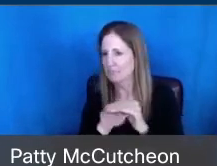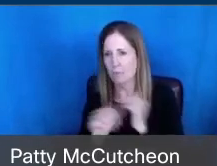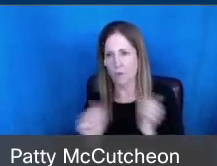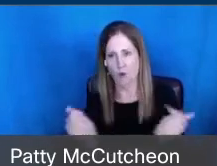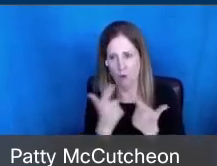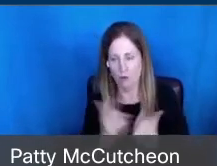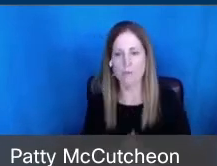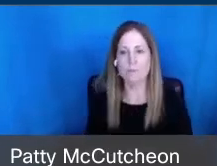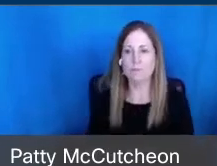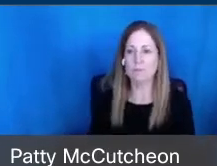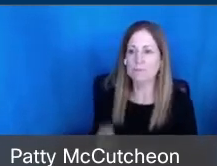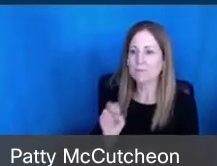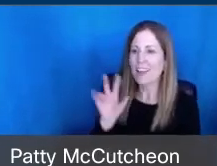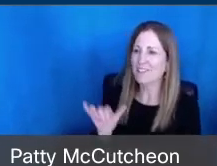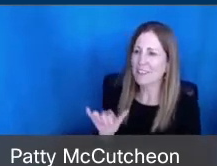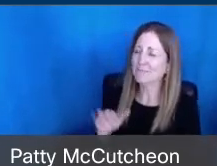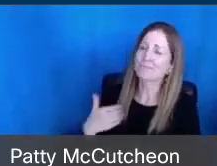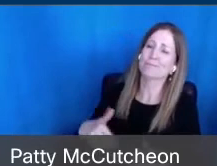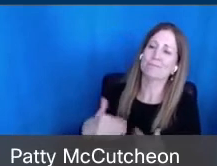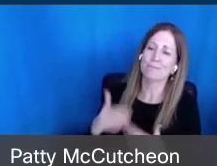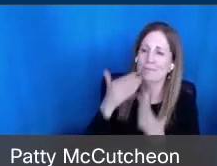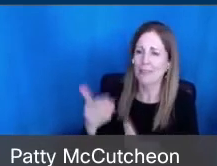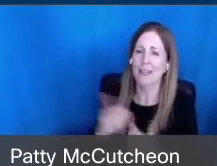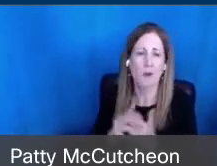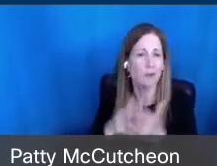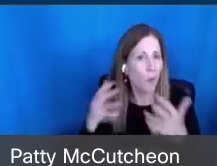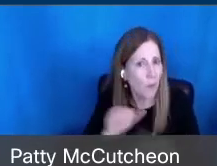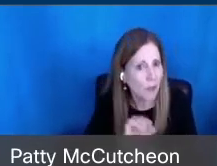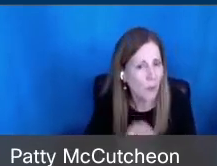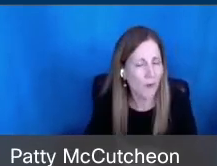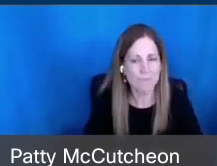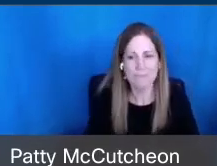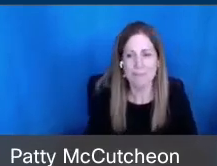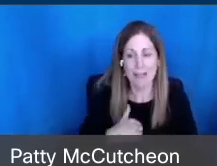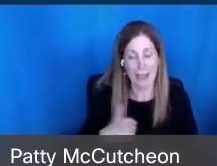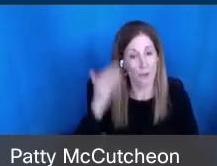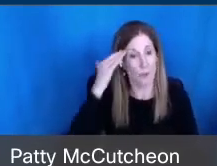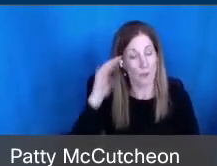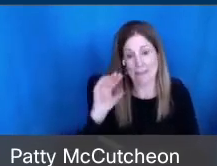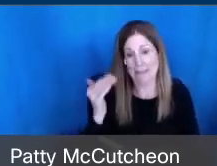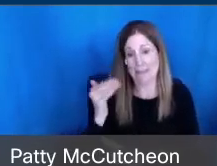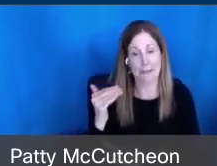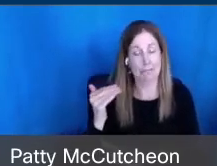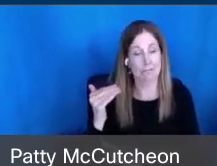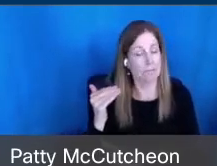[Evy] Oh, well, thank you. You know, that is so much work, and I know it seems to me, on a regular basis, there's new information